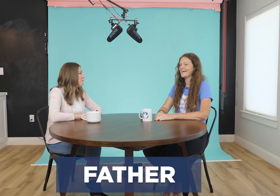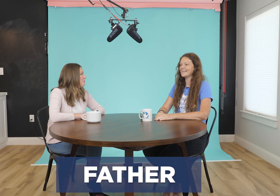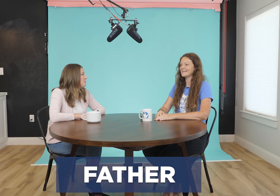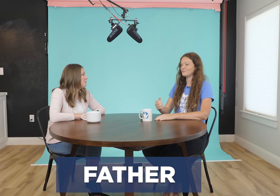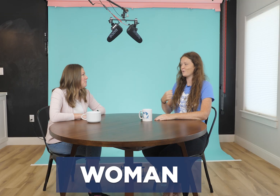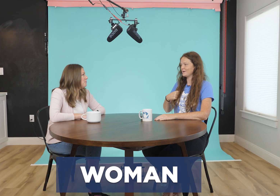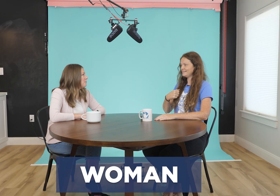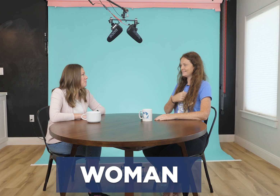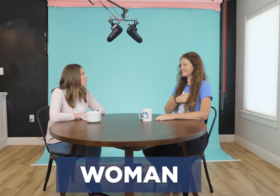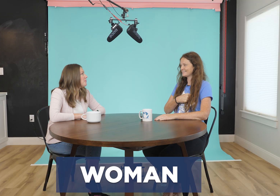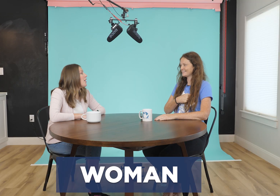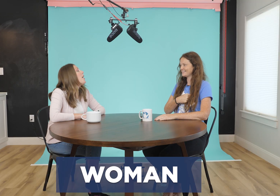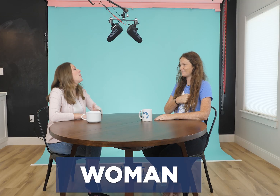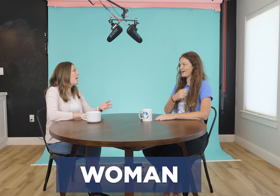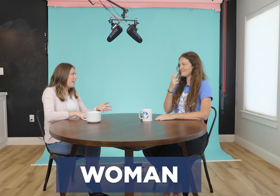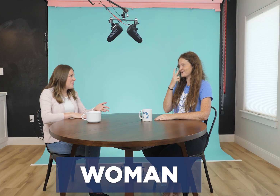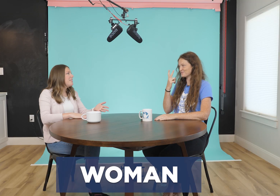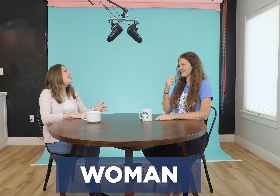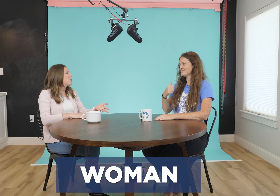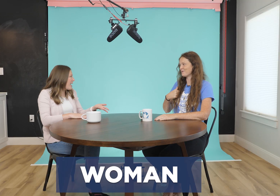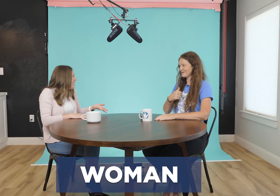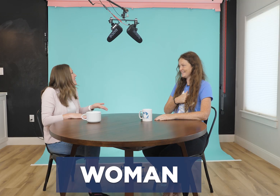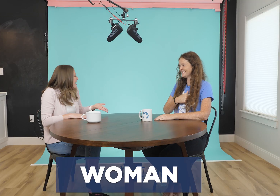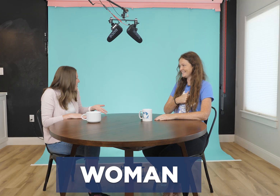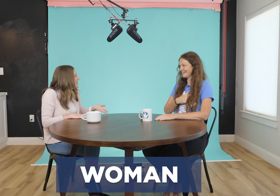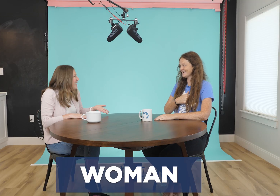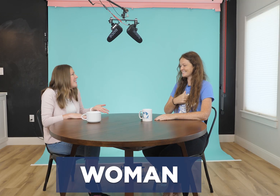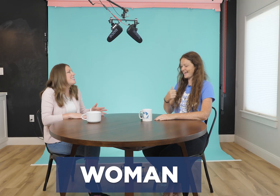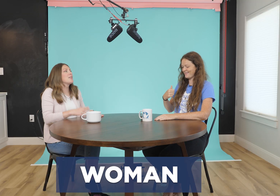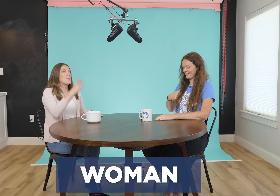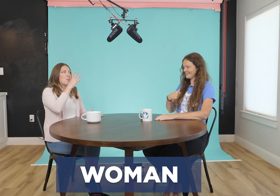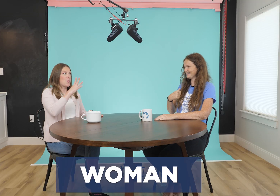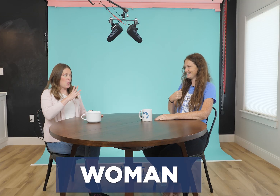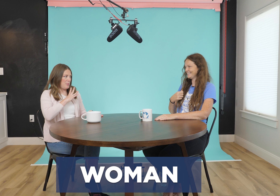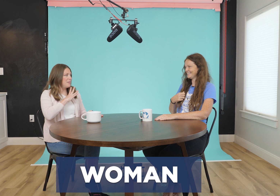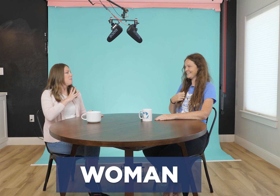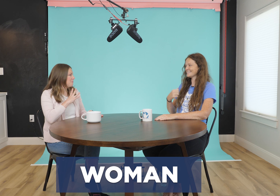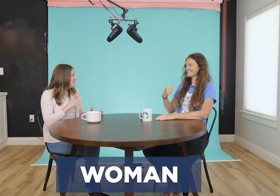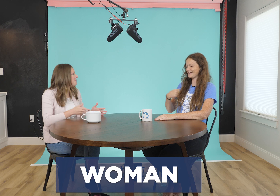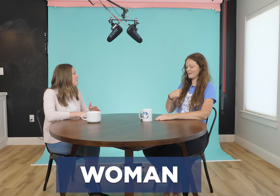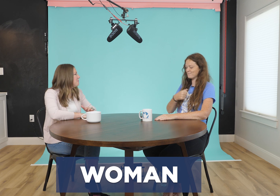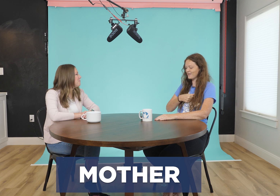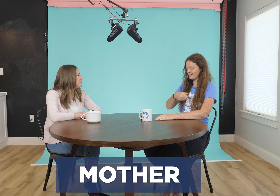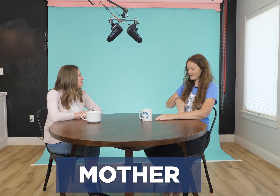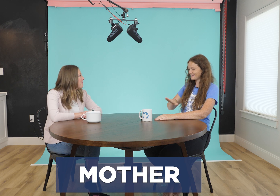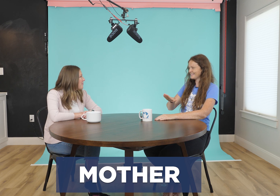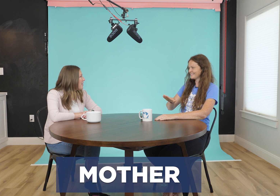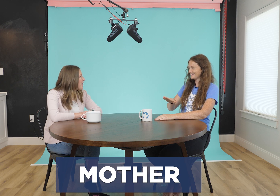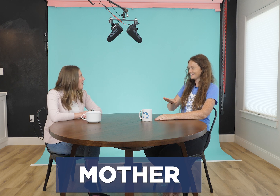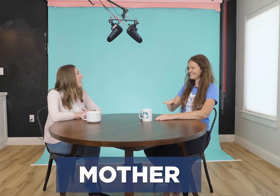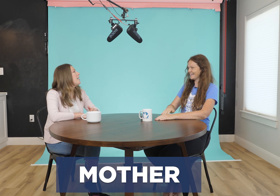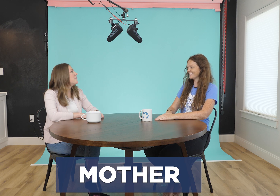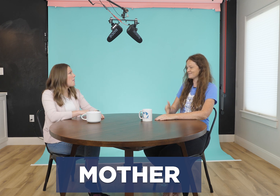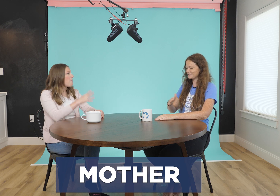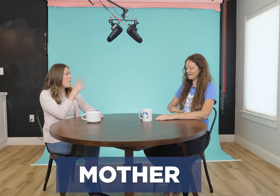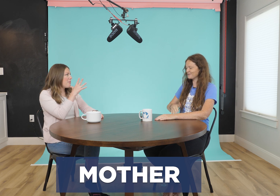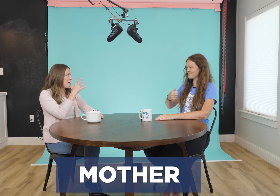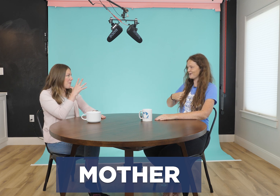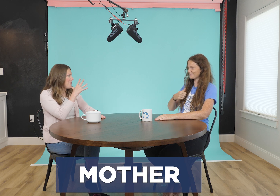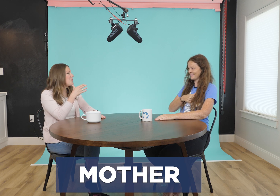And then. WOMAN Oh, very casual, right? Yes, yes, yes. And then. Woman Yes. And then. Mother Okay. Yeah, there's a table in the way, but.